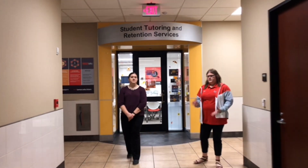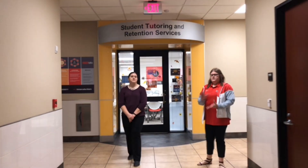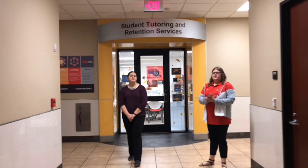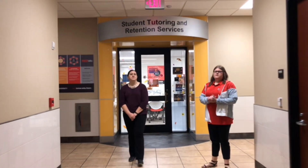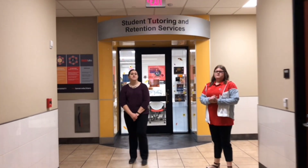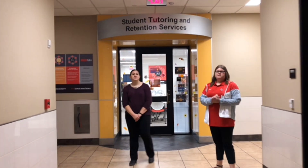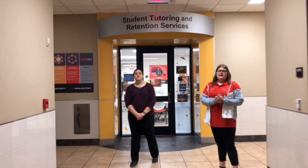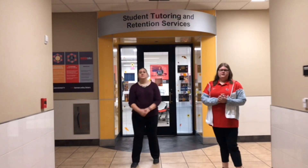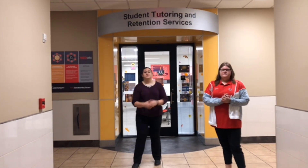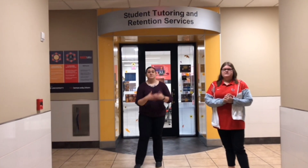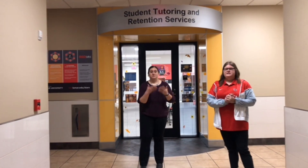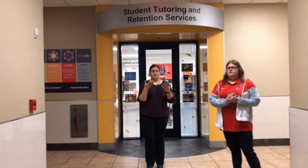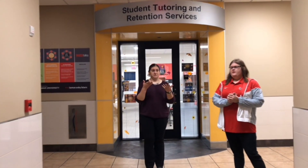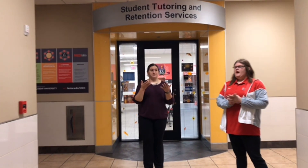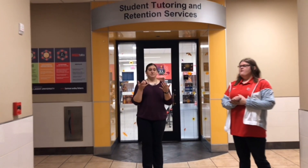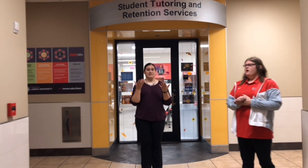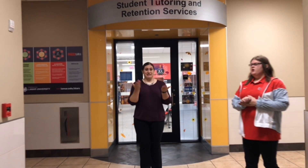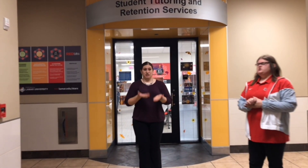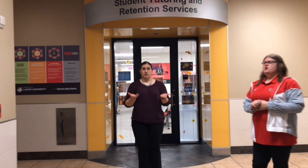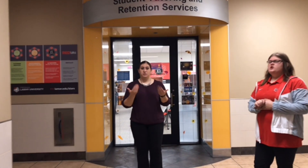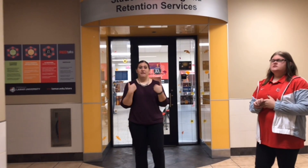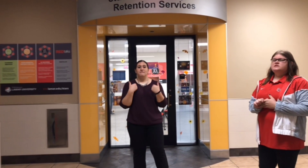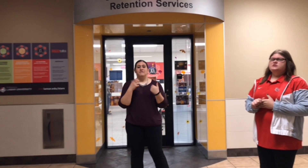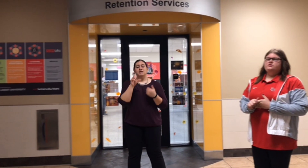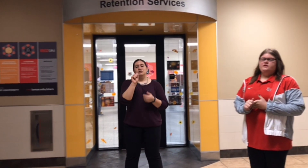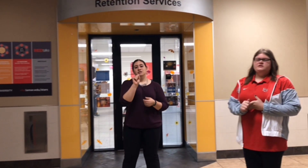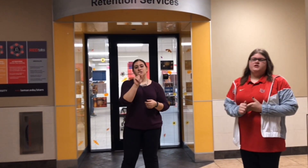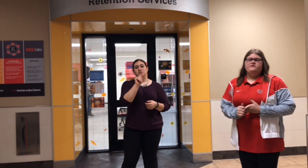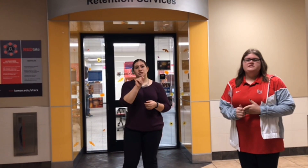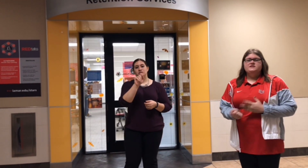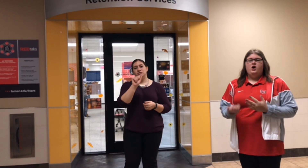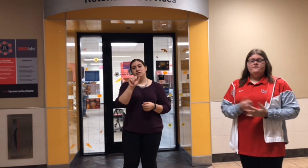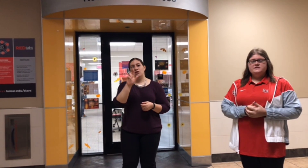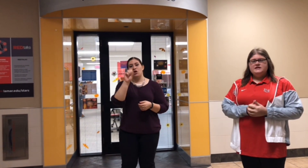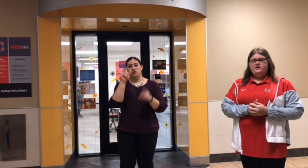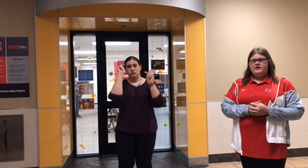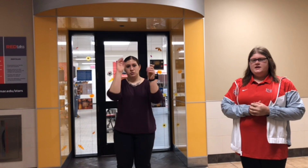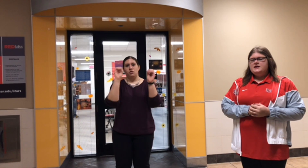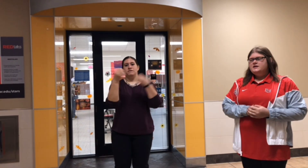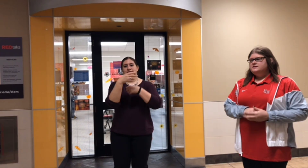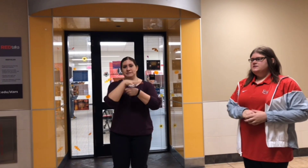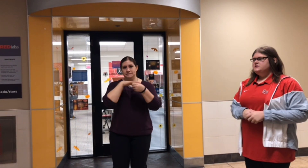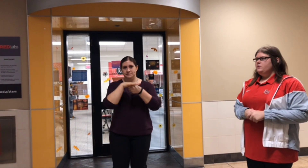Down on this end we have our STARS tutoring service office area so this is